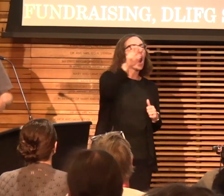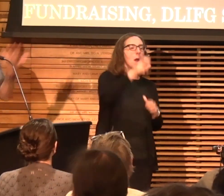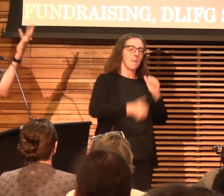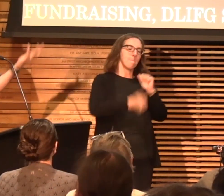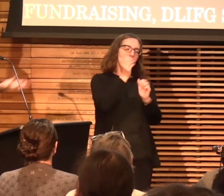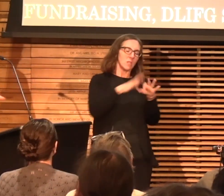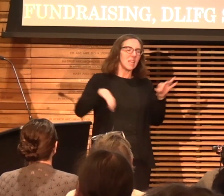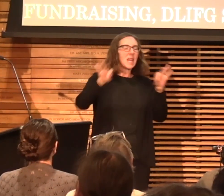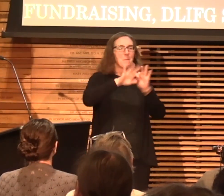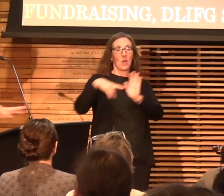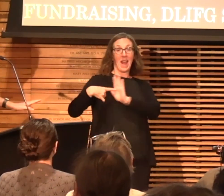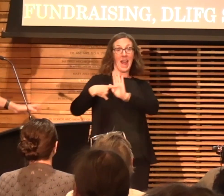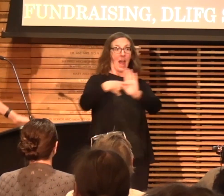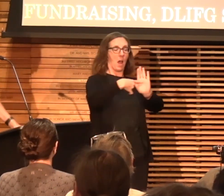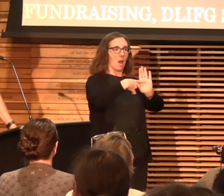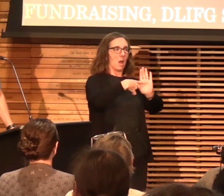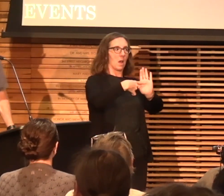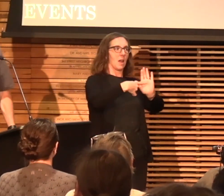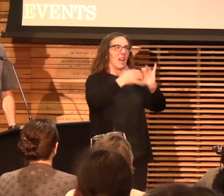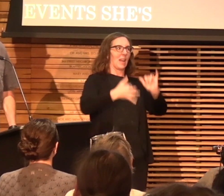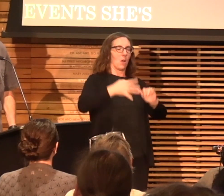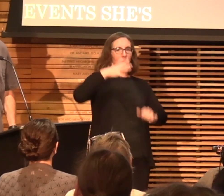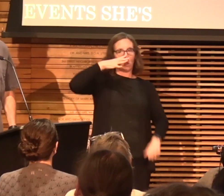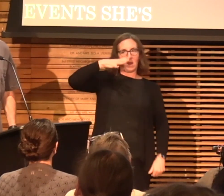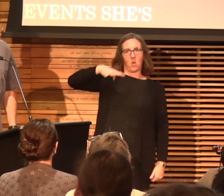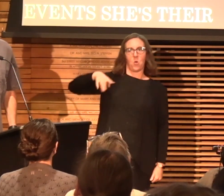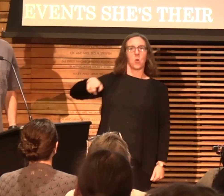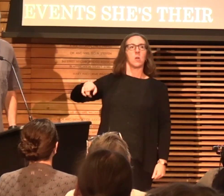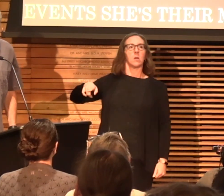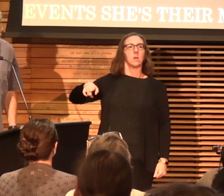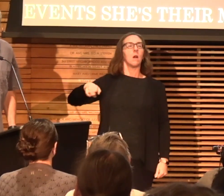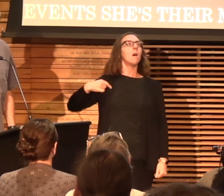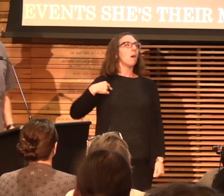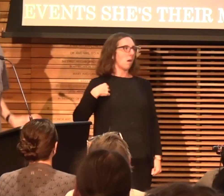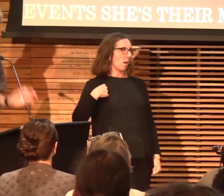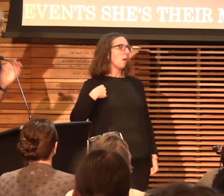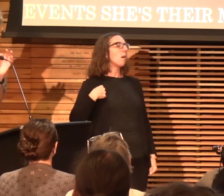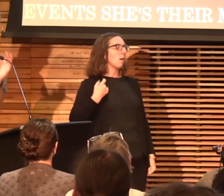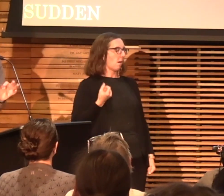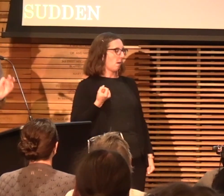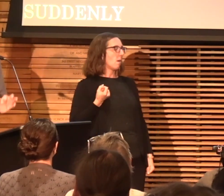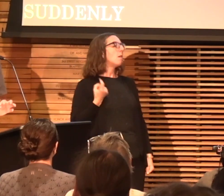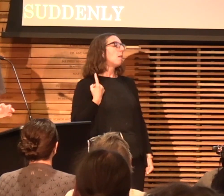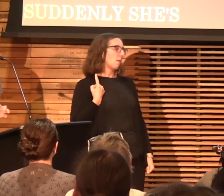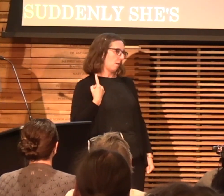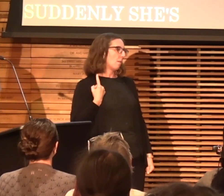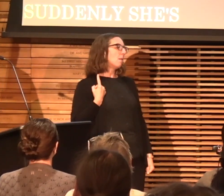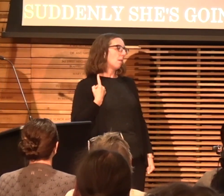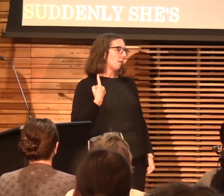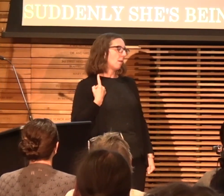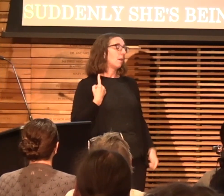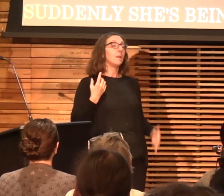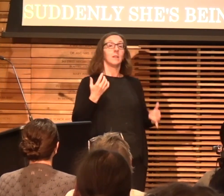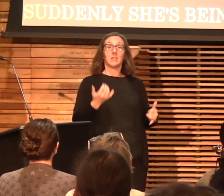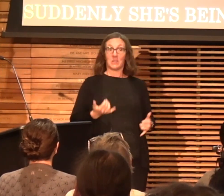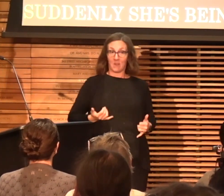Suddenly she's being ignored, and she knows it. It's at this time that she gets an invitation